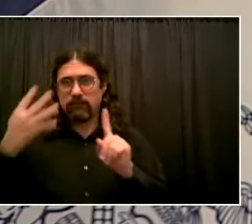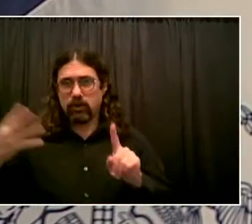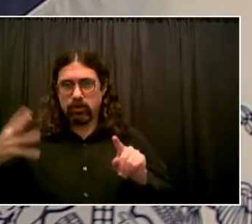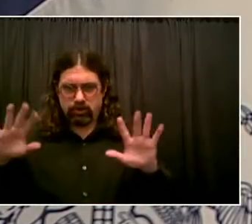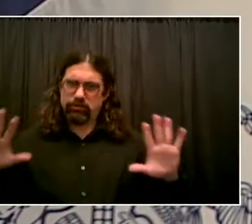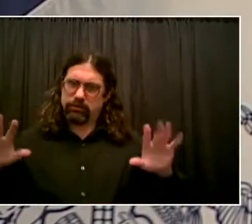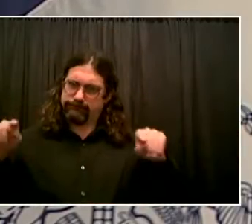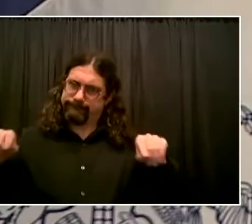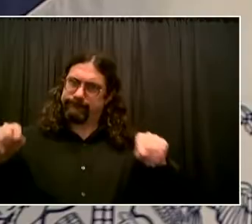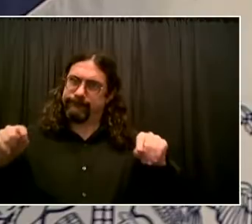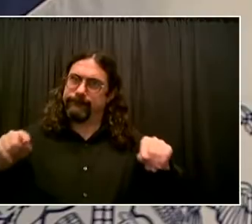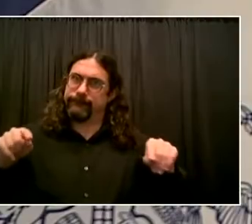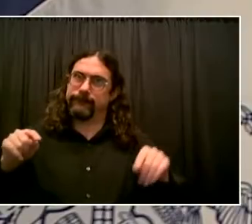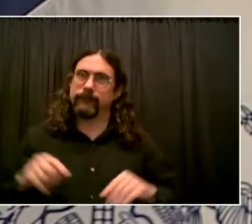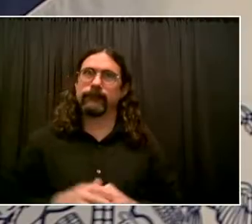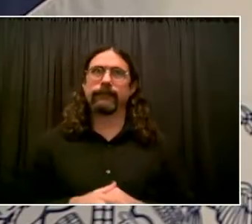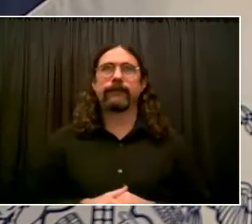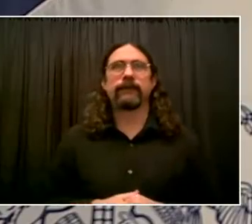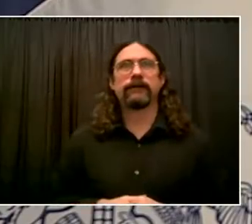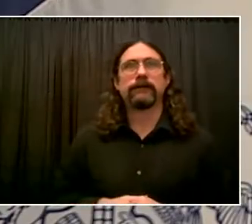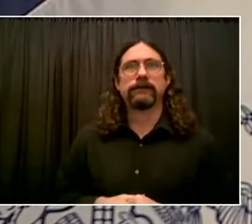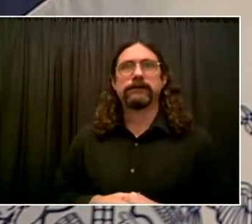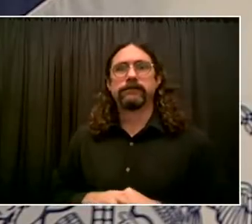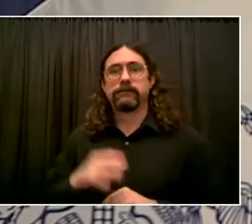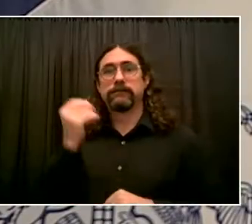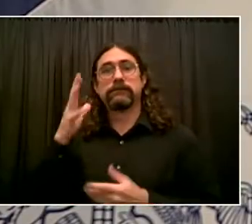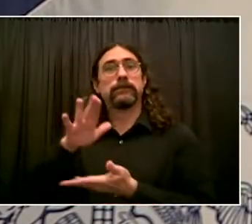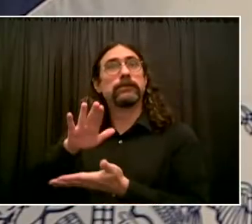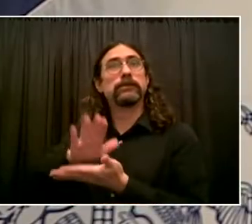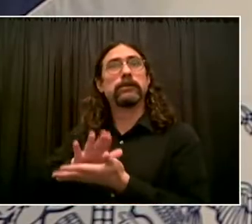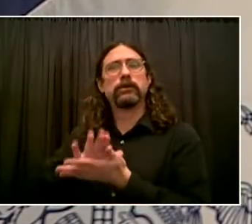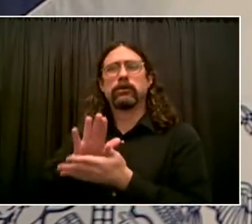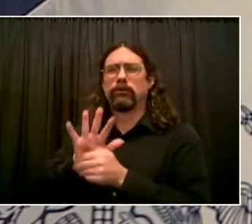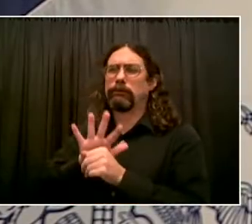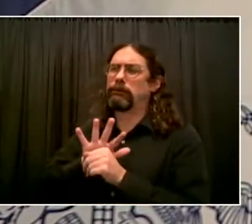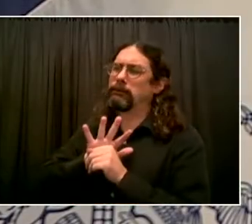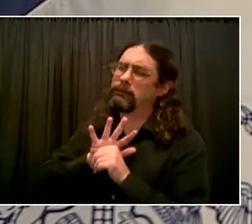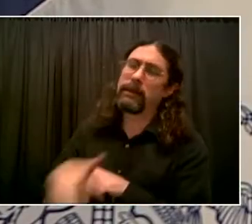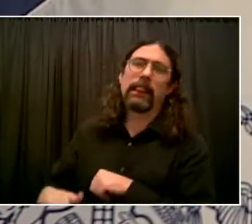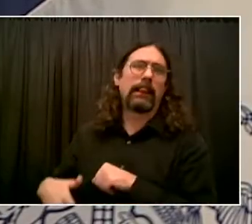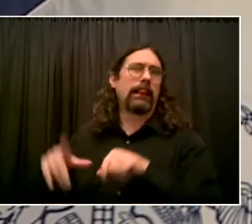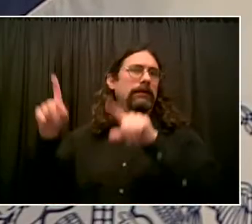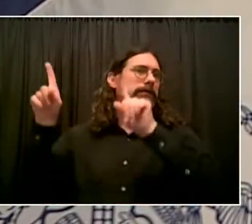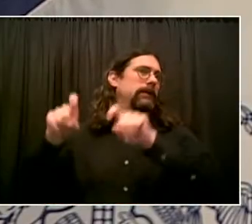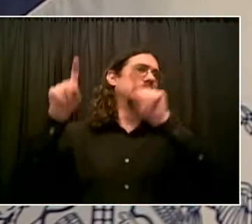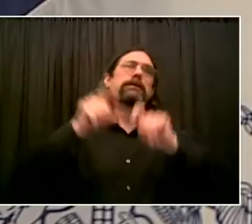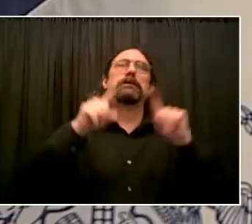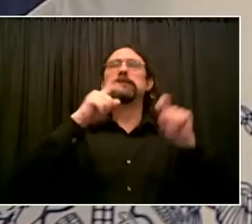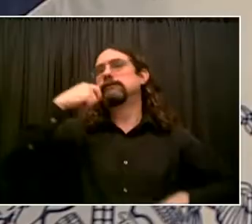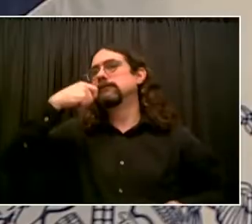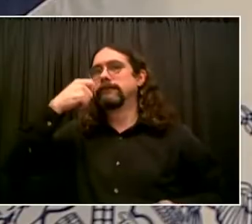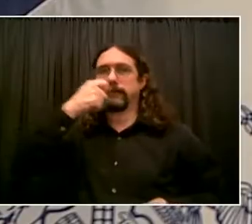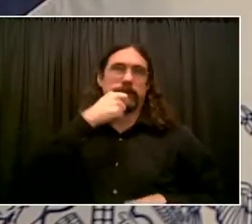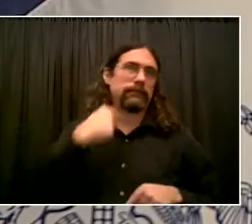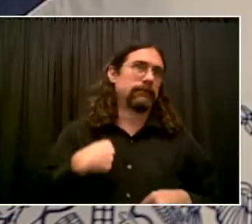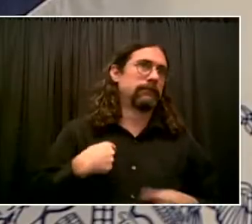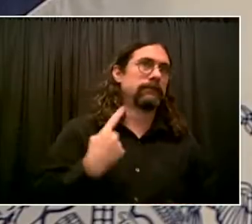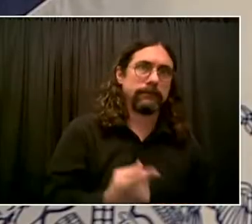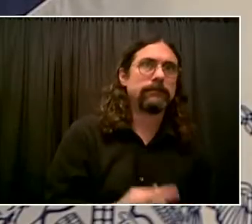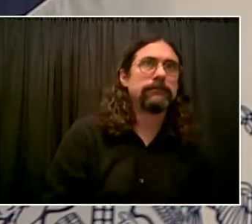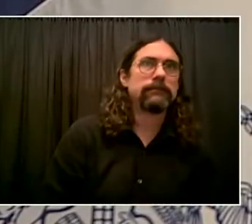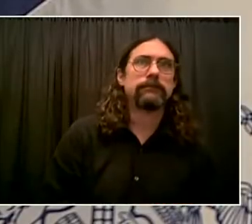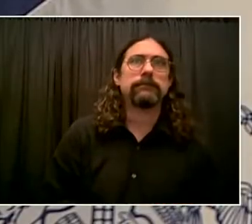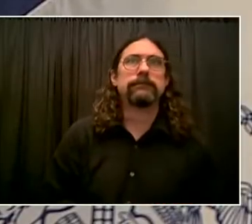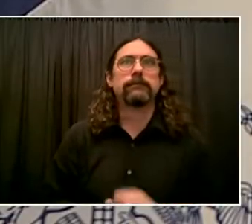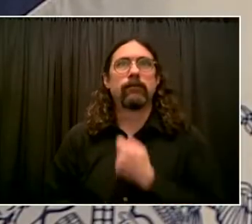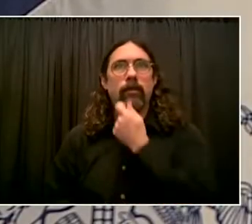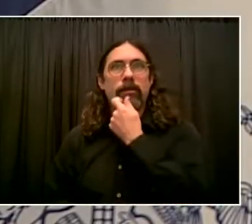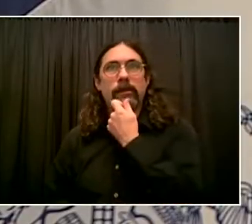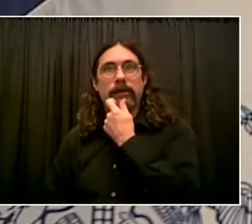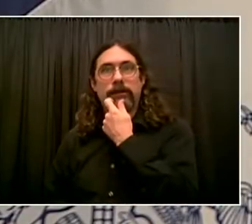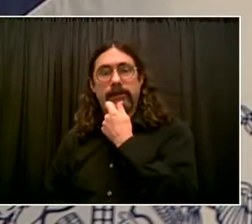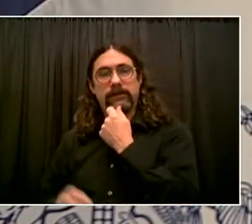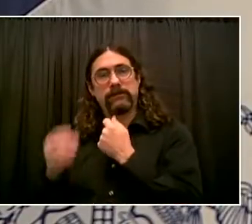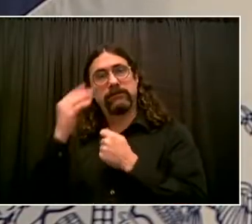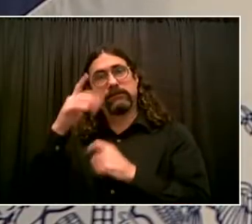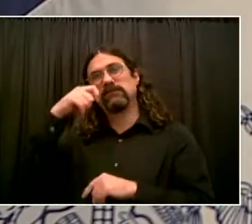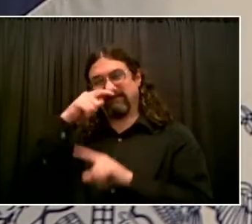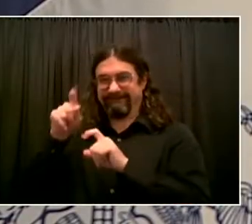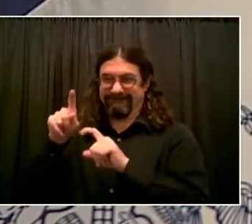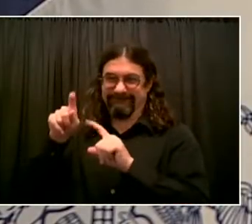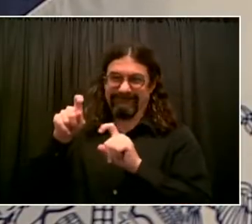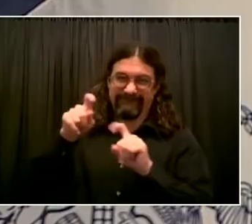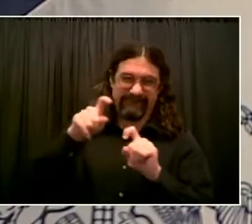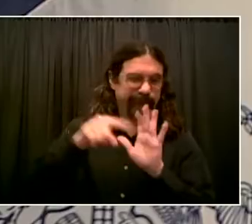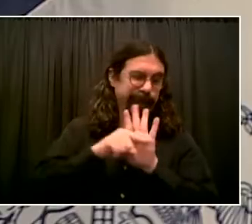IT FOR YOU.